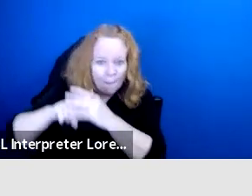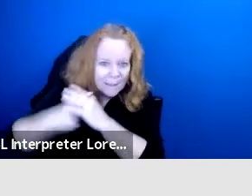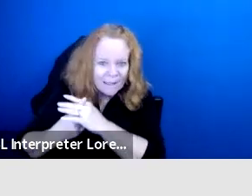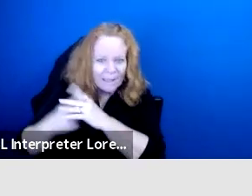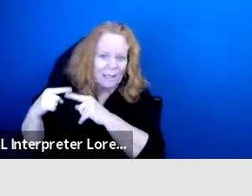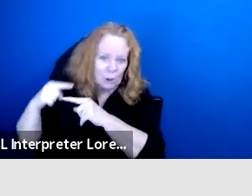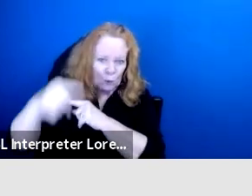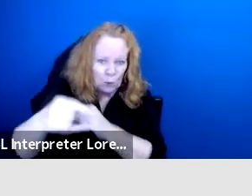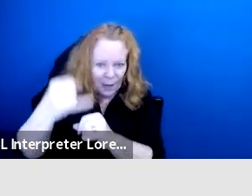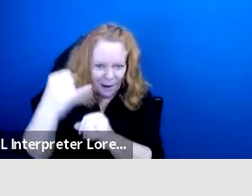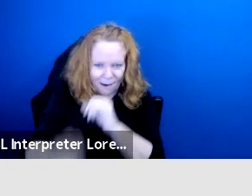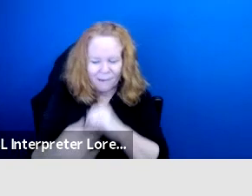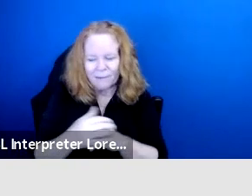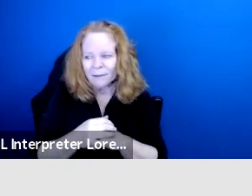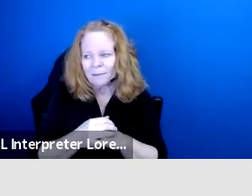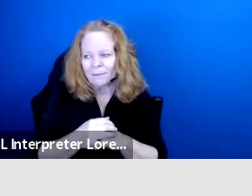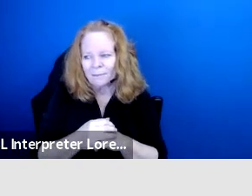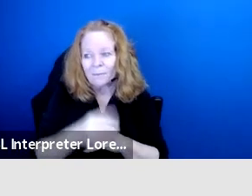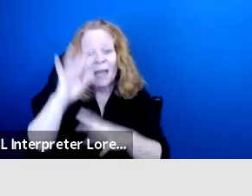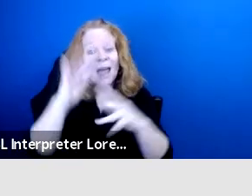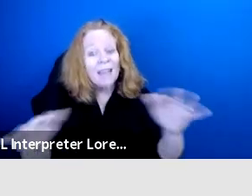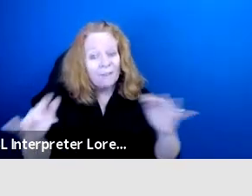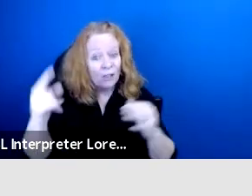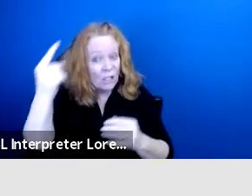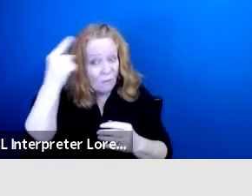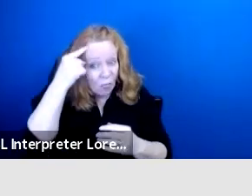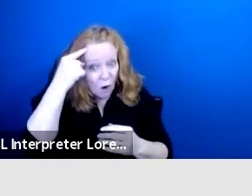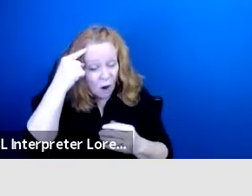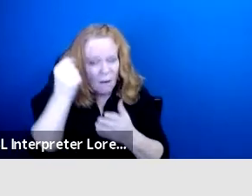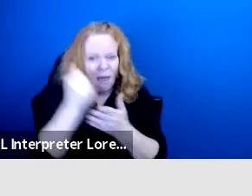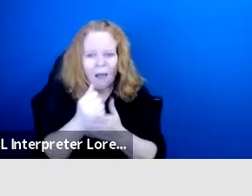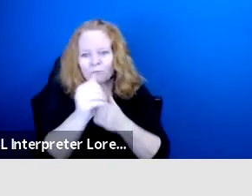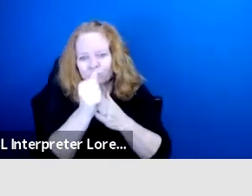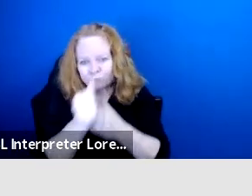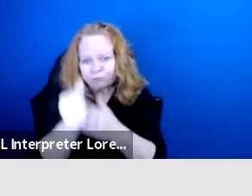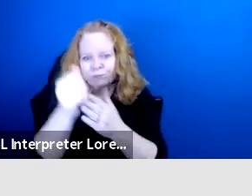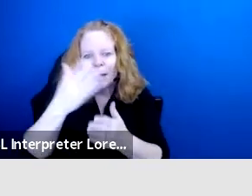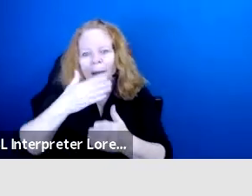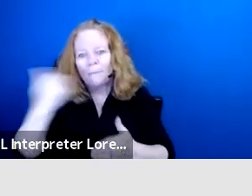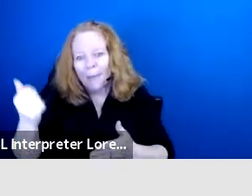thought leads to better questions better answers and better outcomes now unfortunately in our